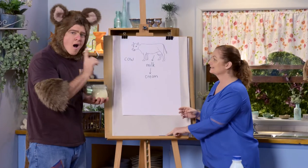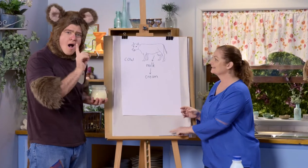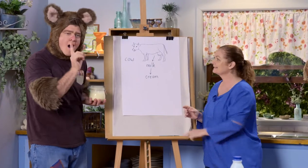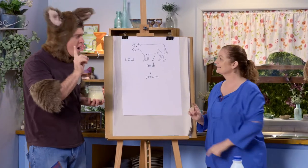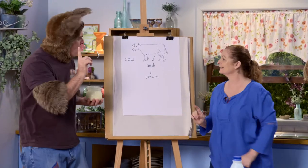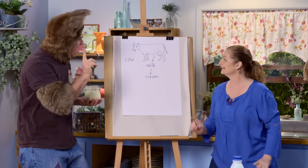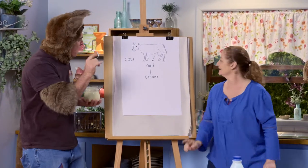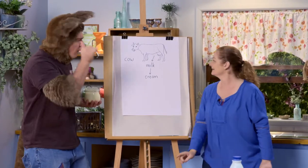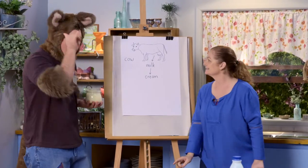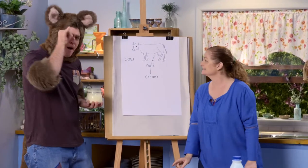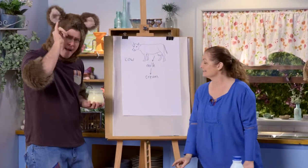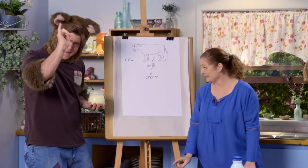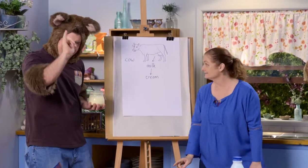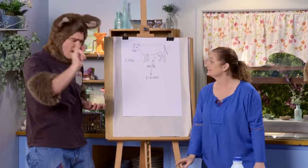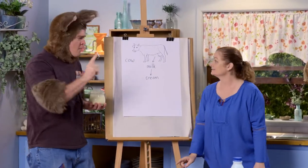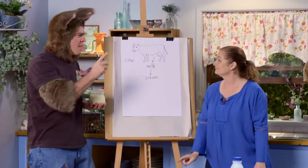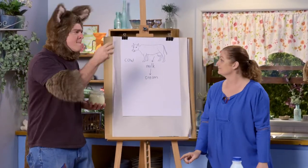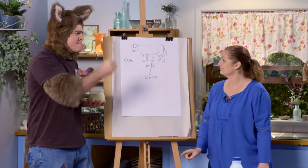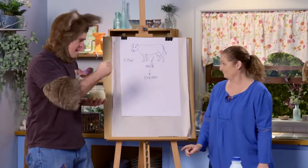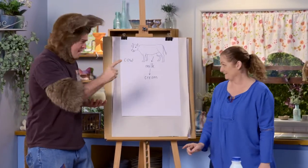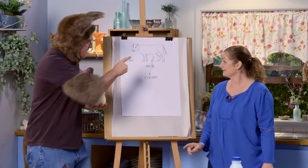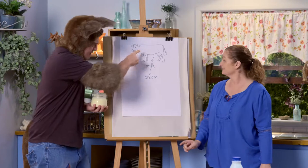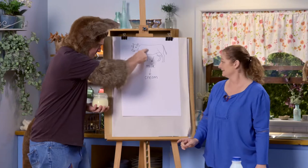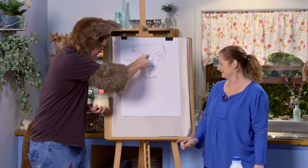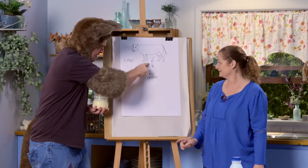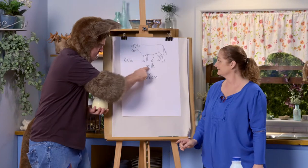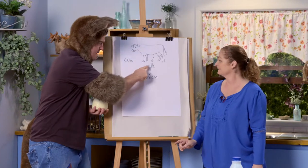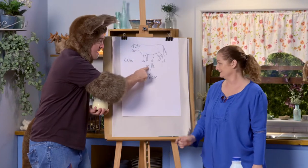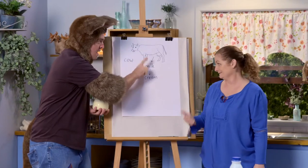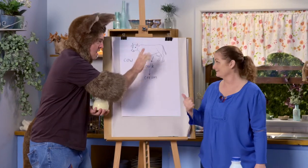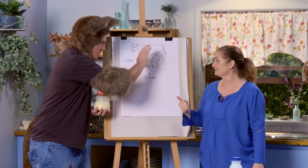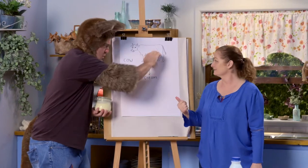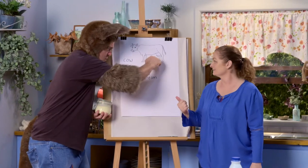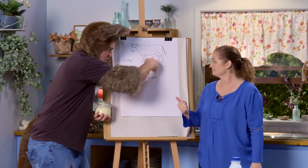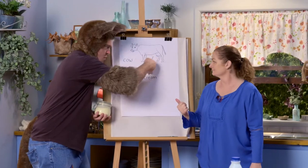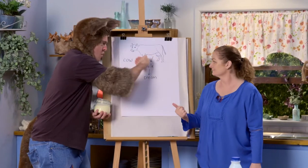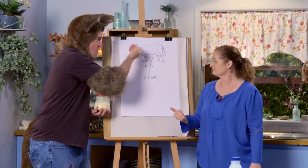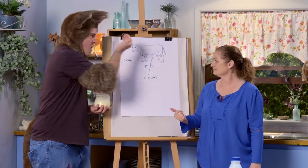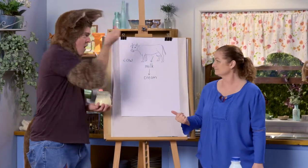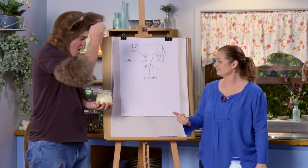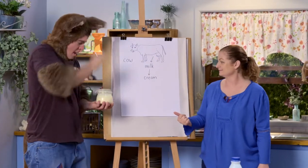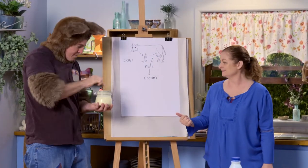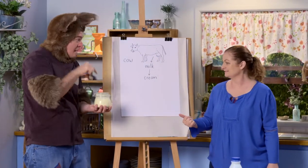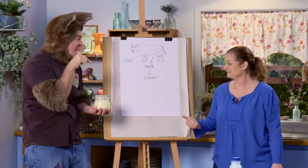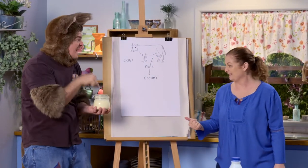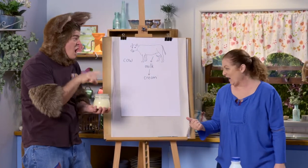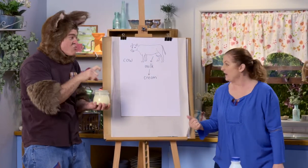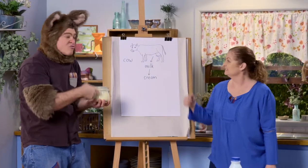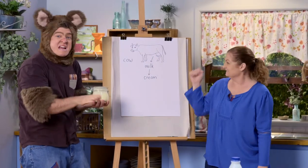So, Sally, that means the cow produces the milk and you scoop the cream from off the milk